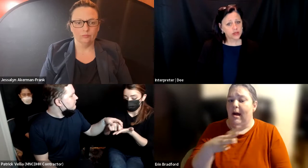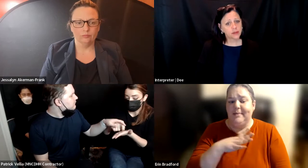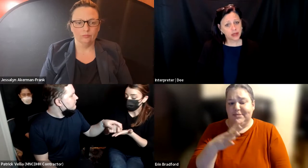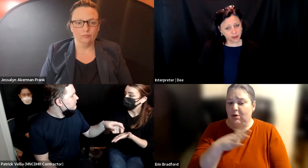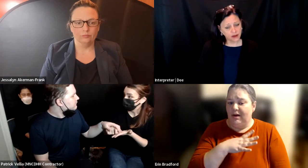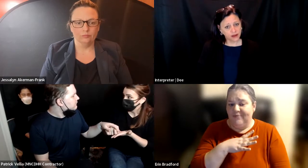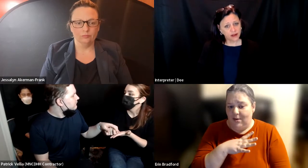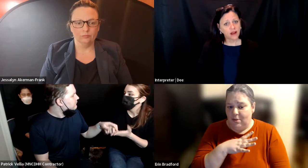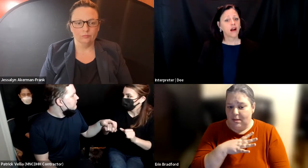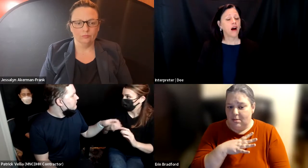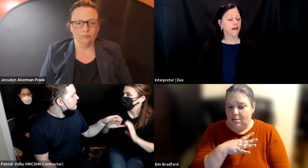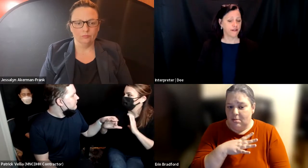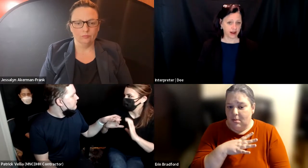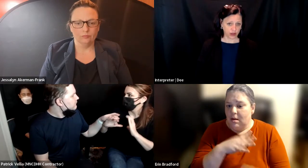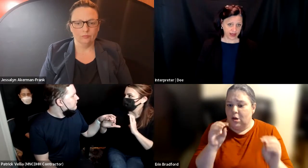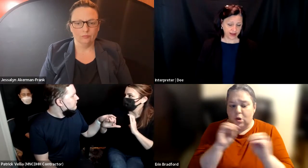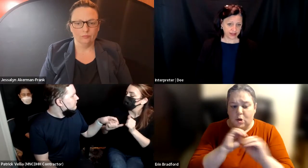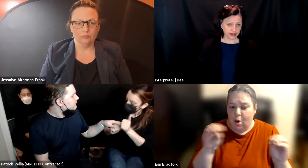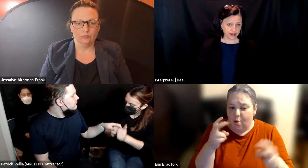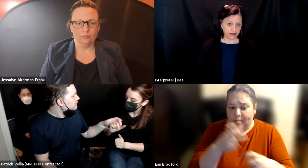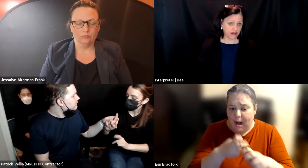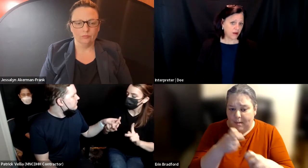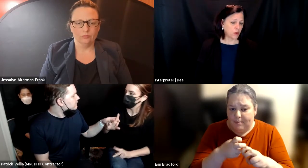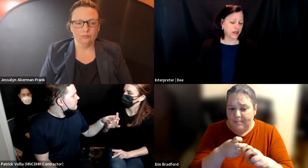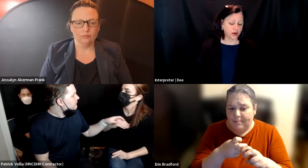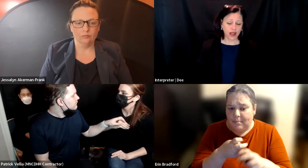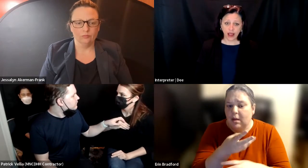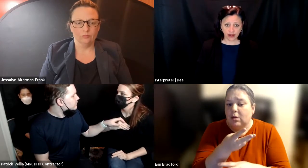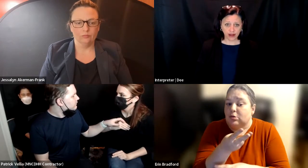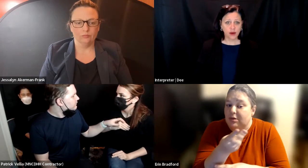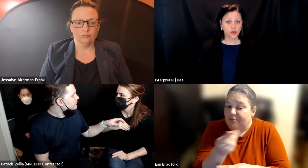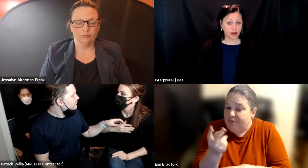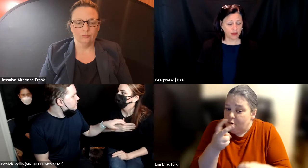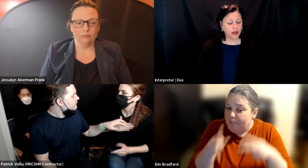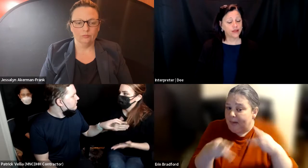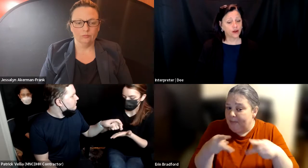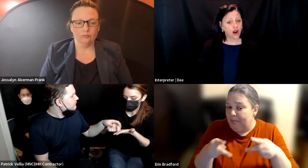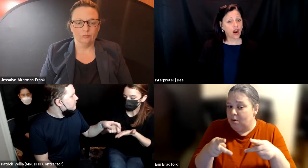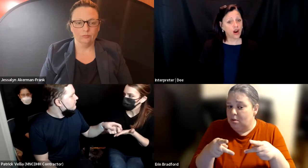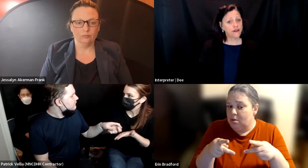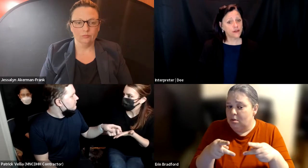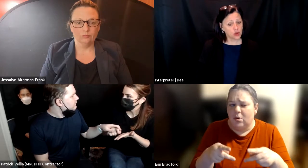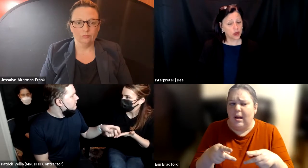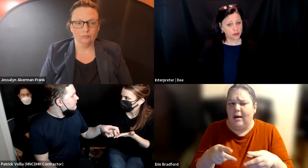I would tell the person hello, I am deaf, I cannot hear you, but if you please write it down, we can communicate that way. Most people are fine with that.